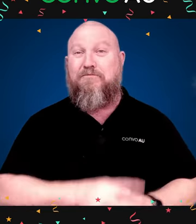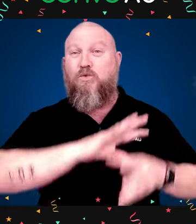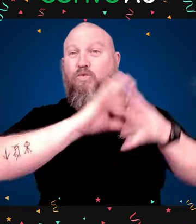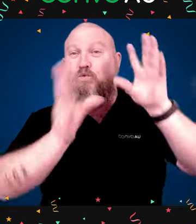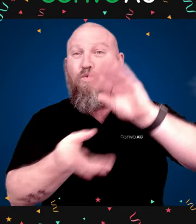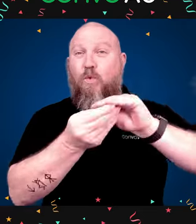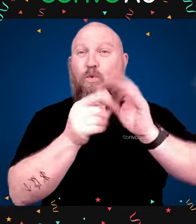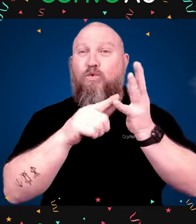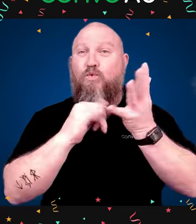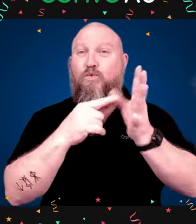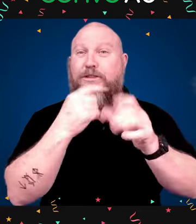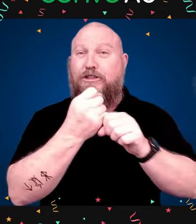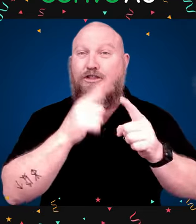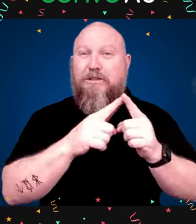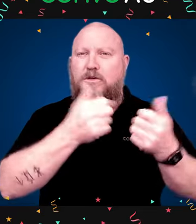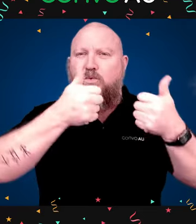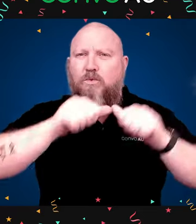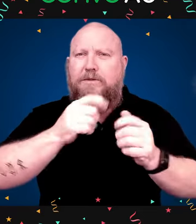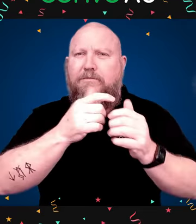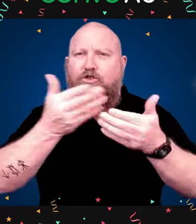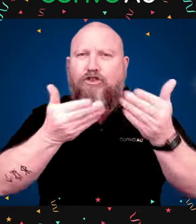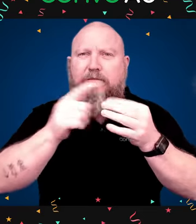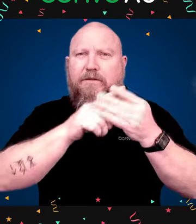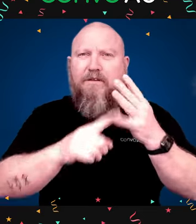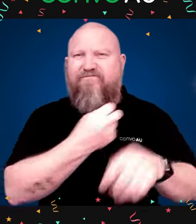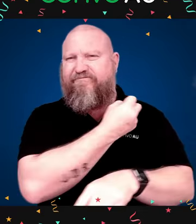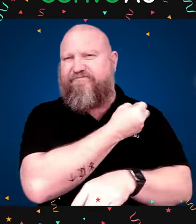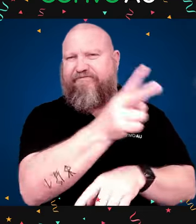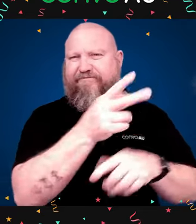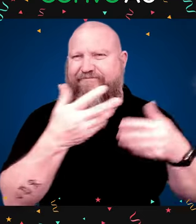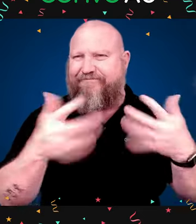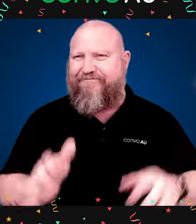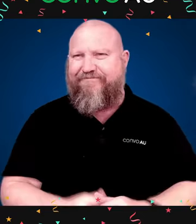highest total usage,